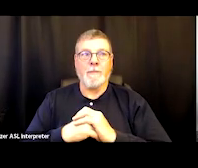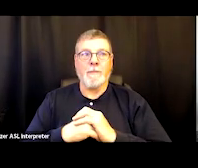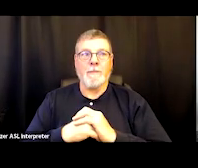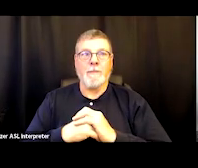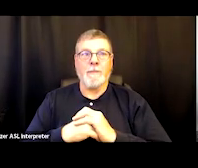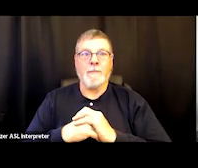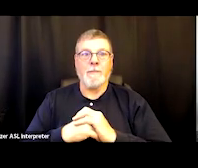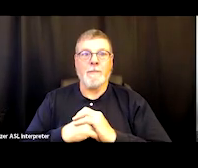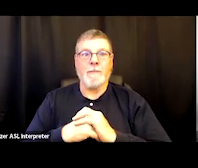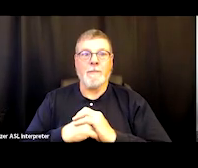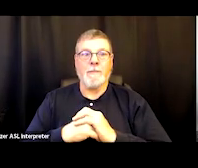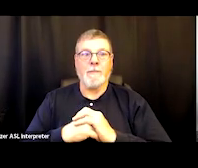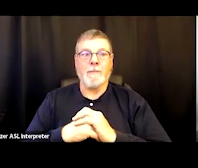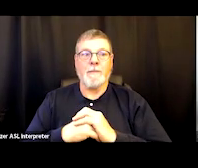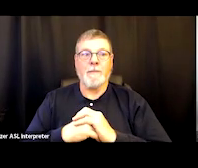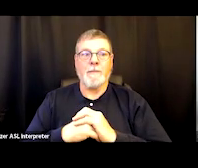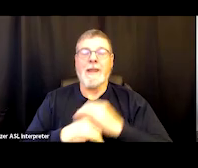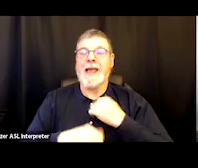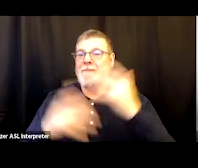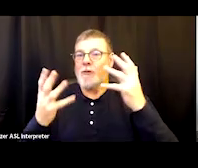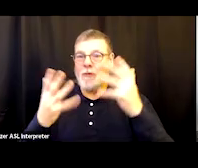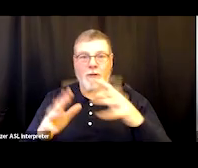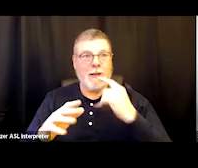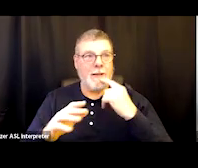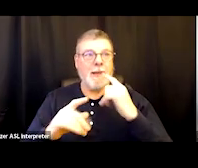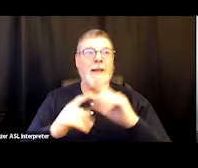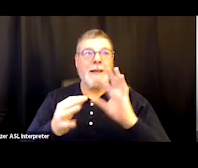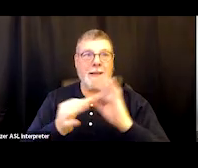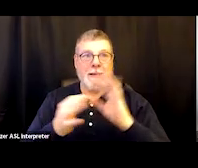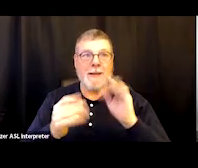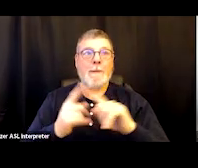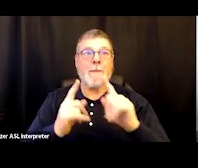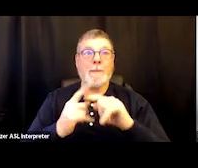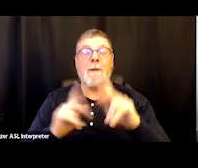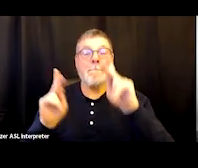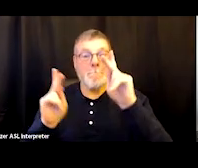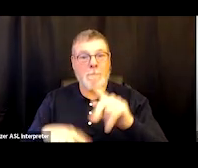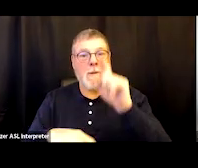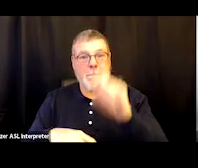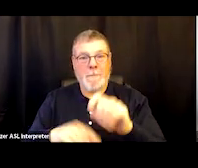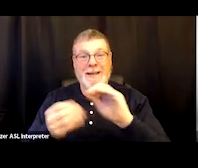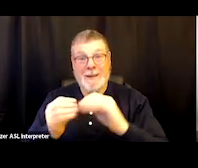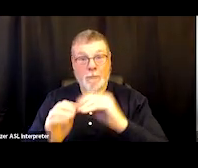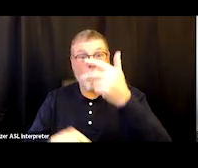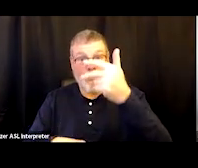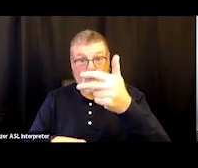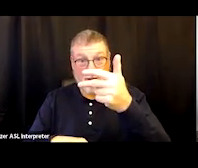All right, so I've said it a couple of times, but step three is key. A person can be found disabled at step three and begin receiving their benefits